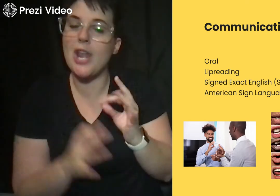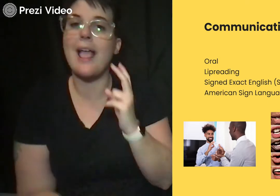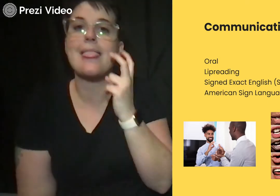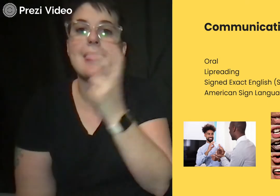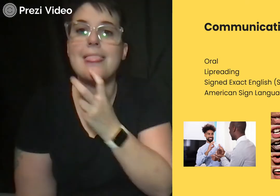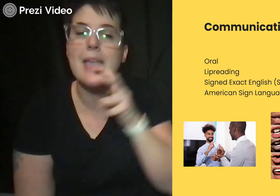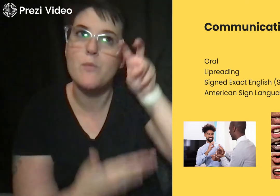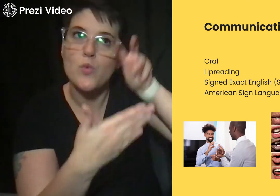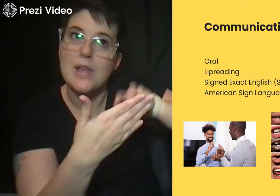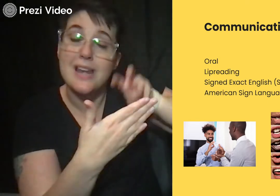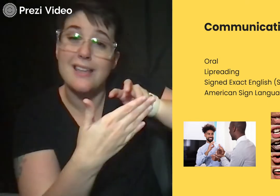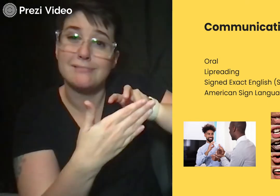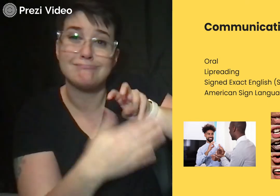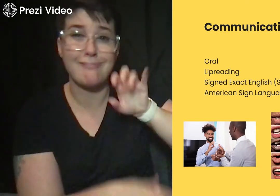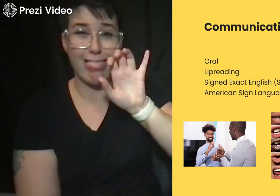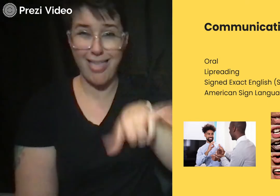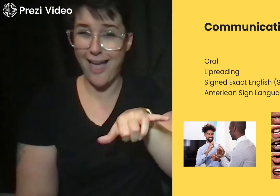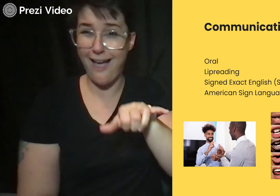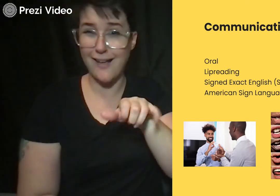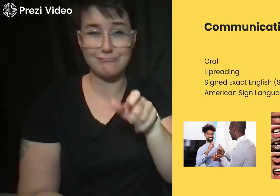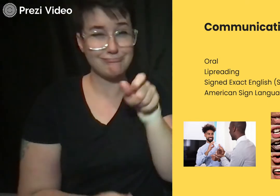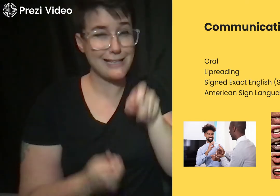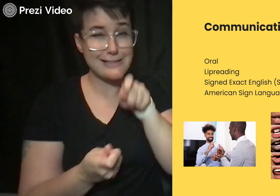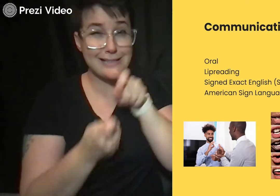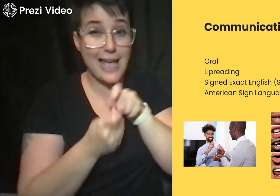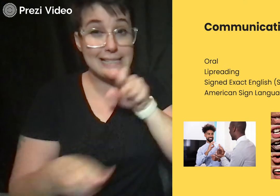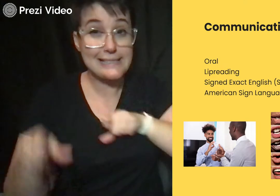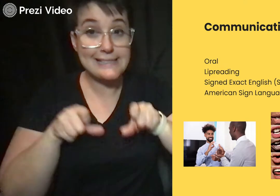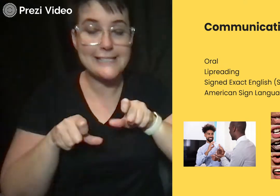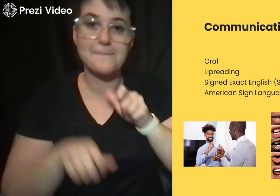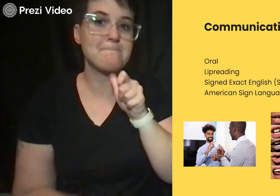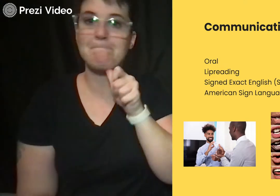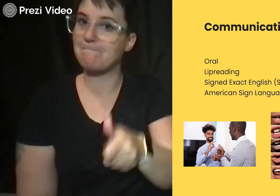As mentioned before, this is not an exact science.